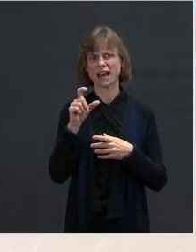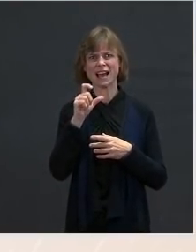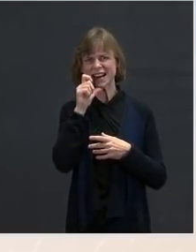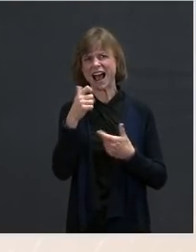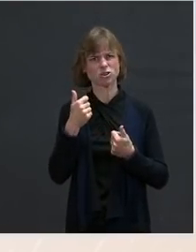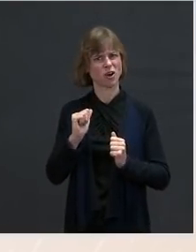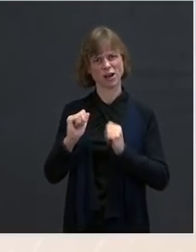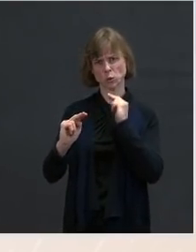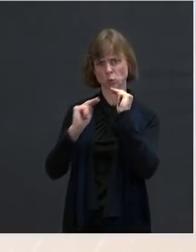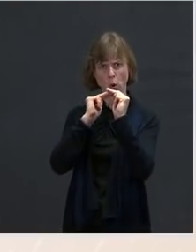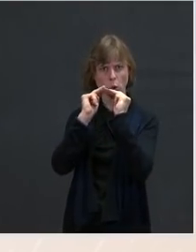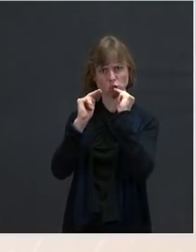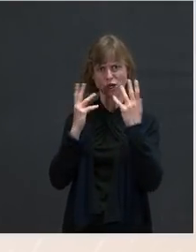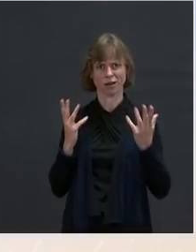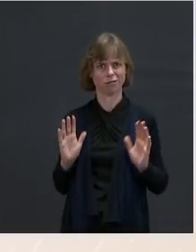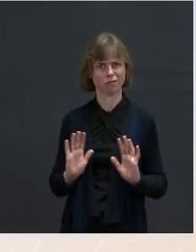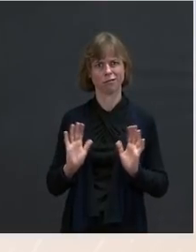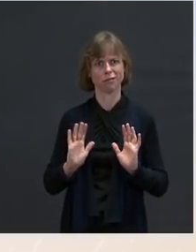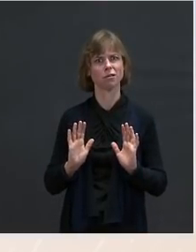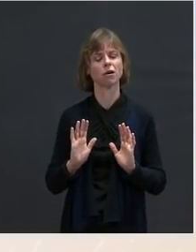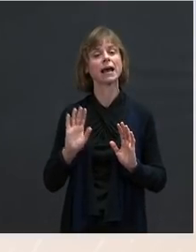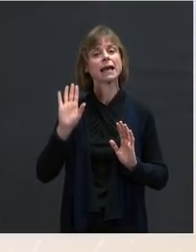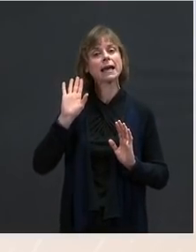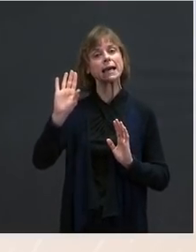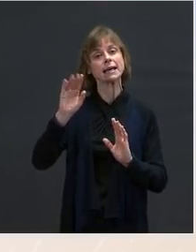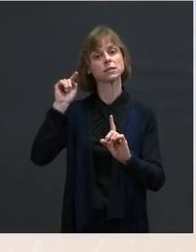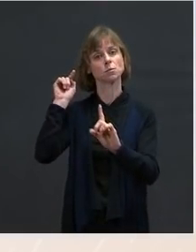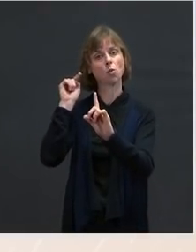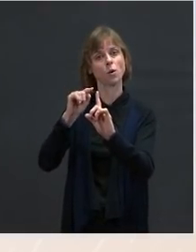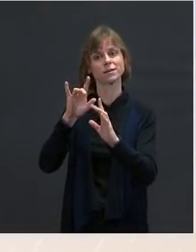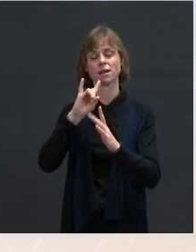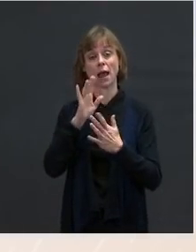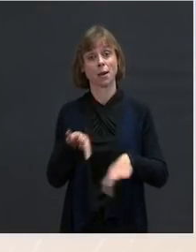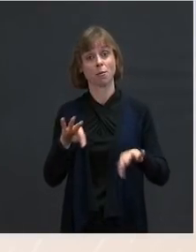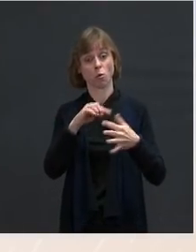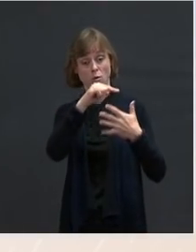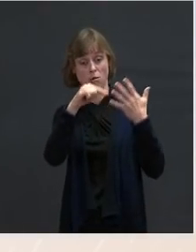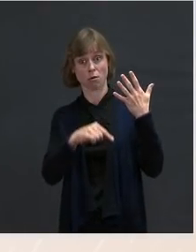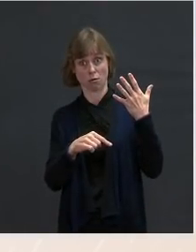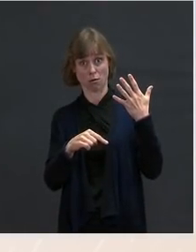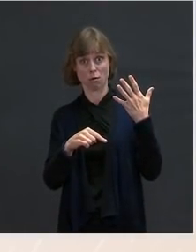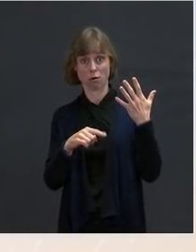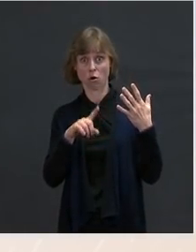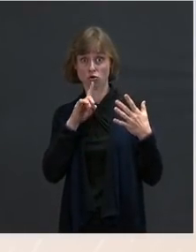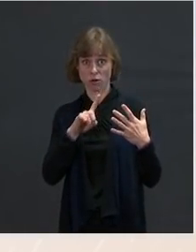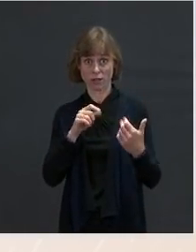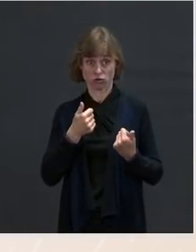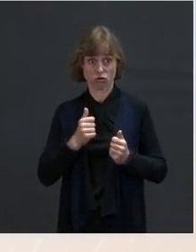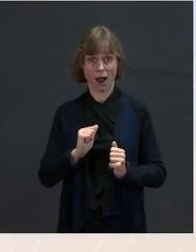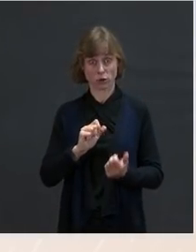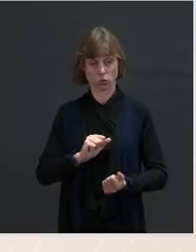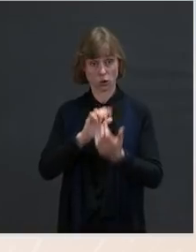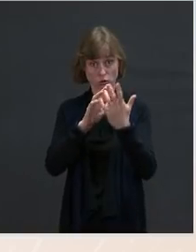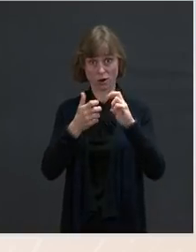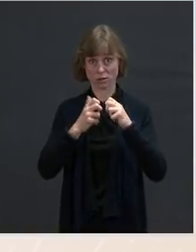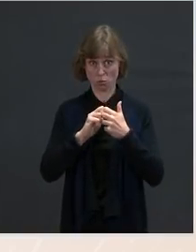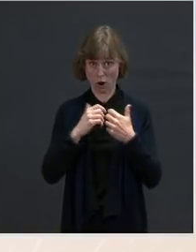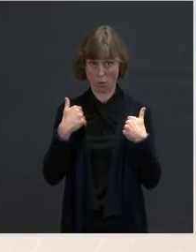he was making the point that the key components of this bill are addressing the crisis we're facing. So would you cut funding for schools?